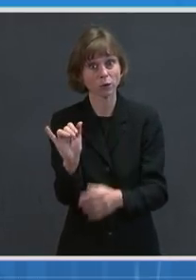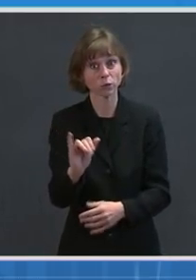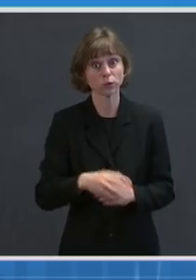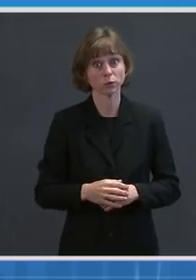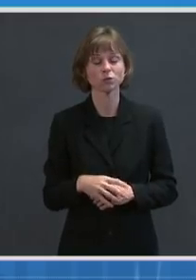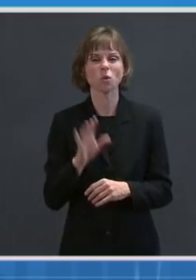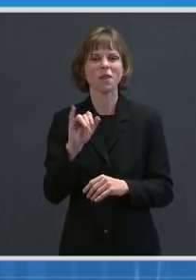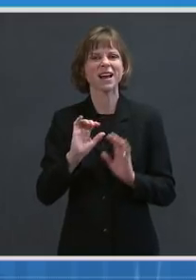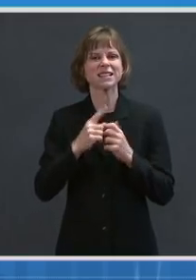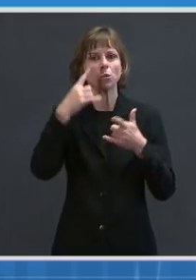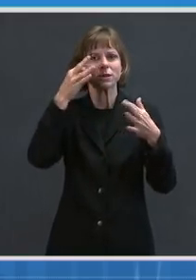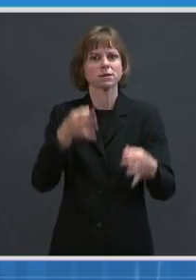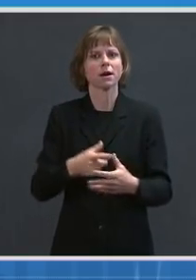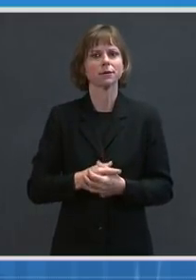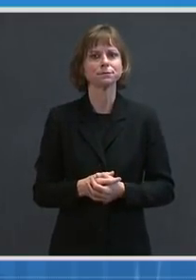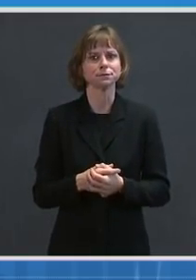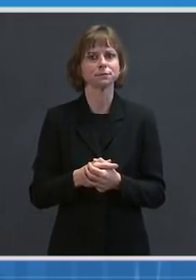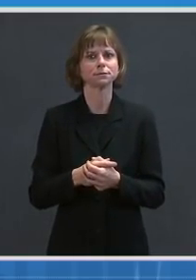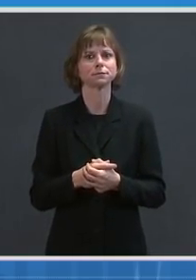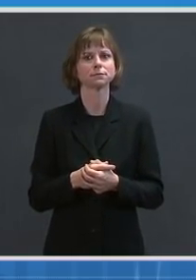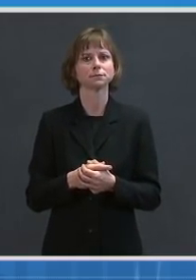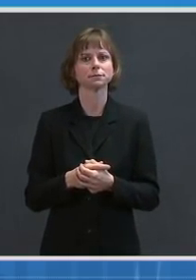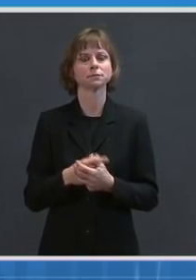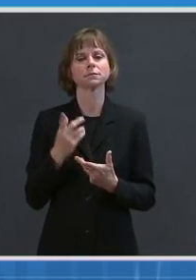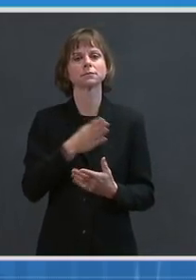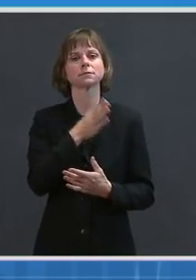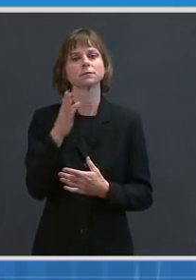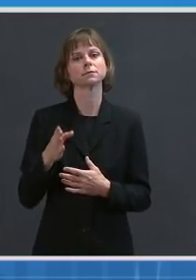Moderator: Great. And next we'll going to Brenda Goodman with WebMD.